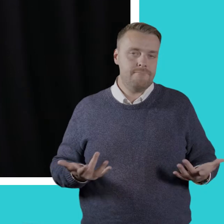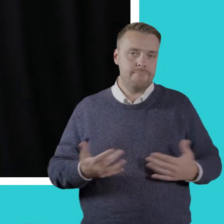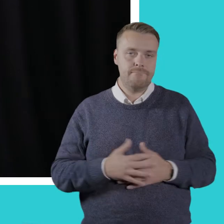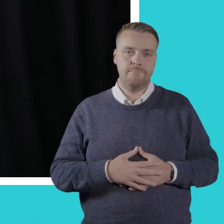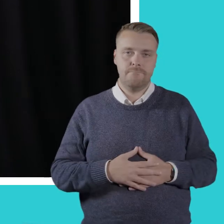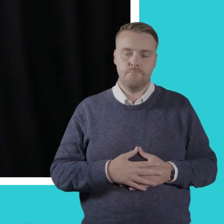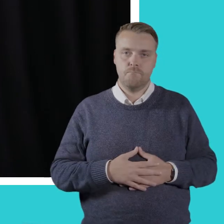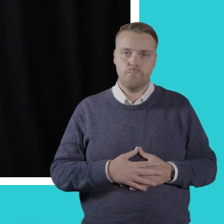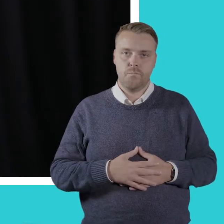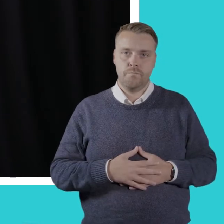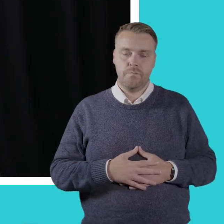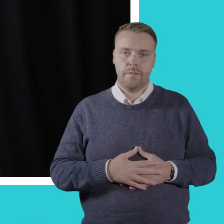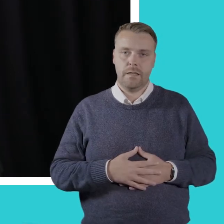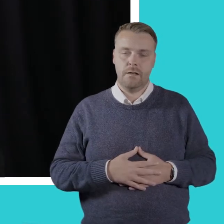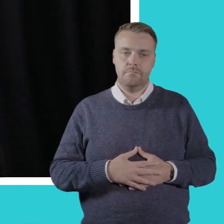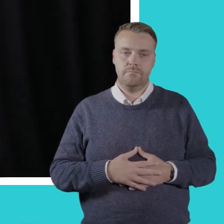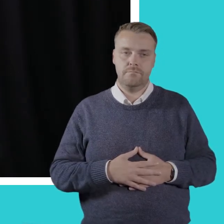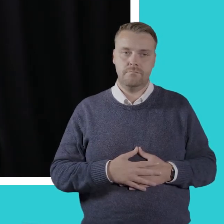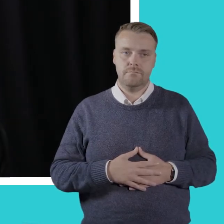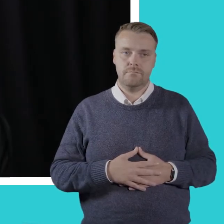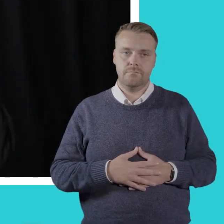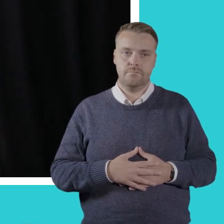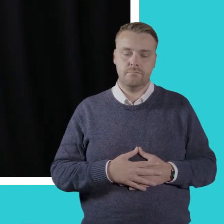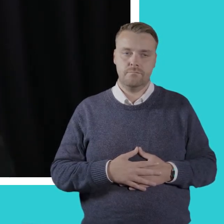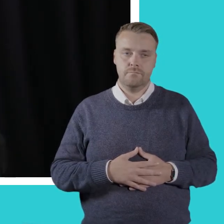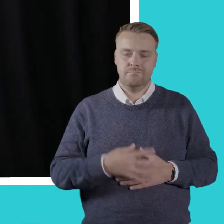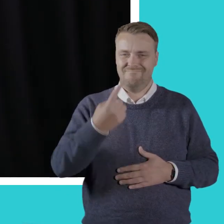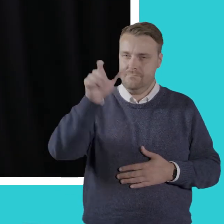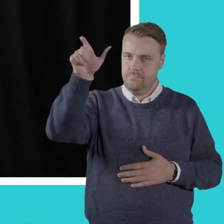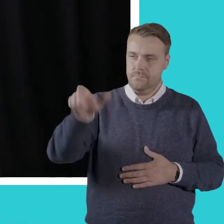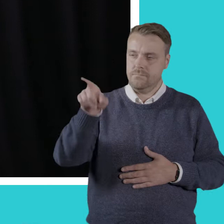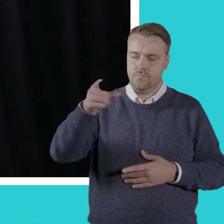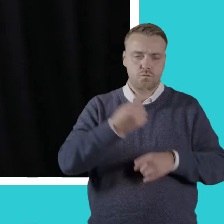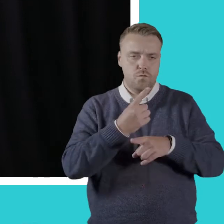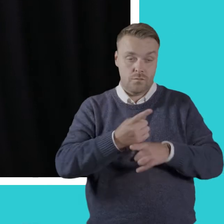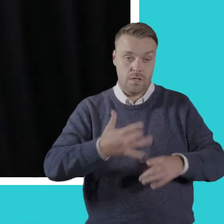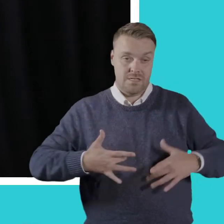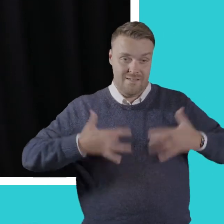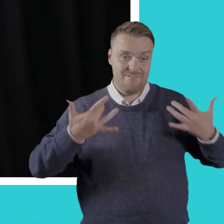think it's Bell Hooks that talks about this means of survival means that often we can the oppressed